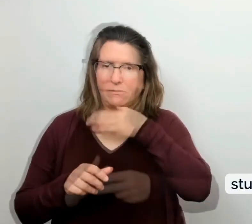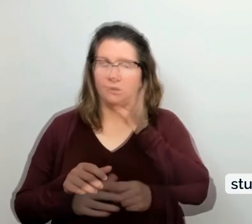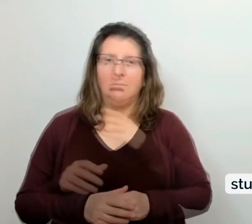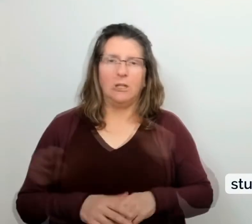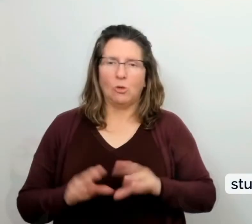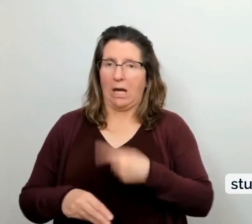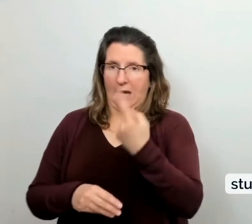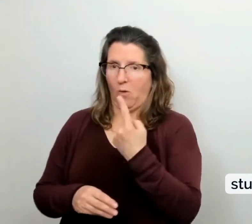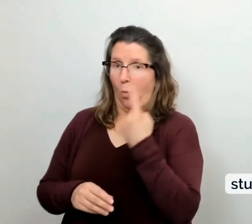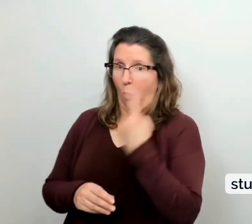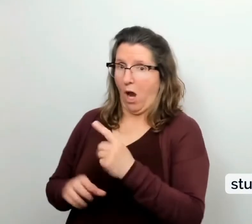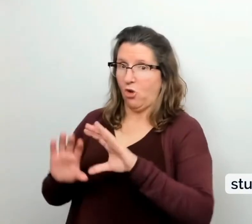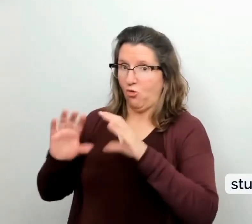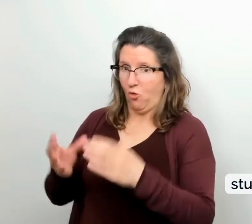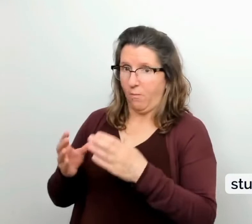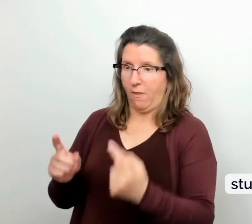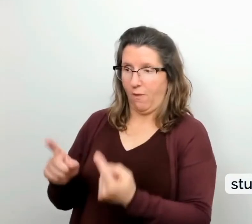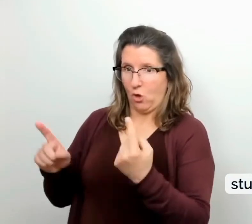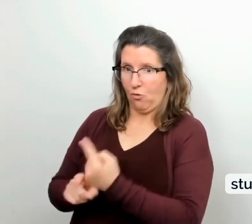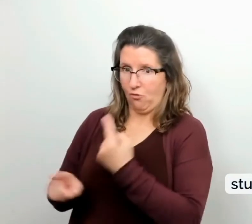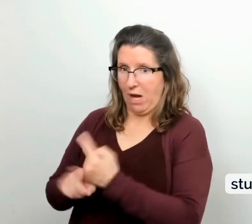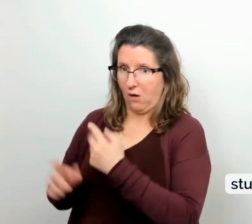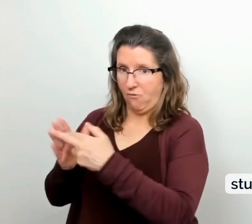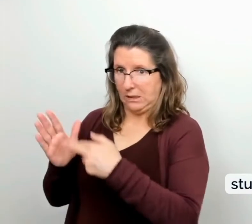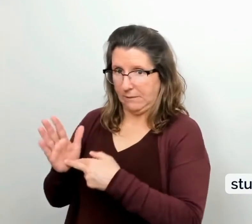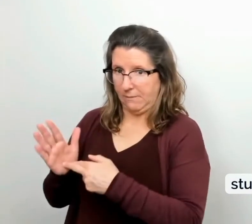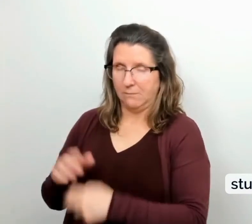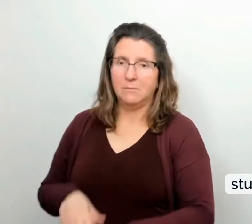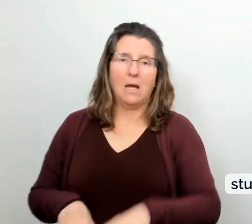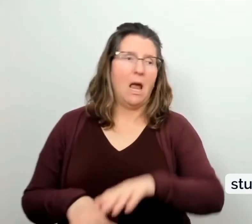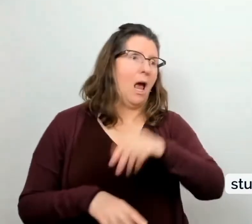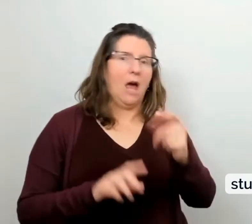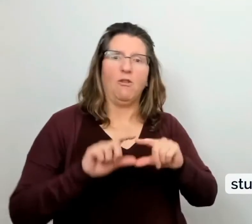Then they were put into groups. One group was given the correct recipe..